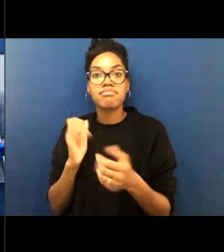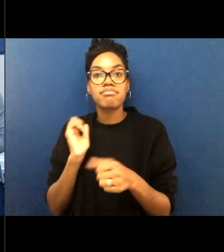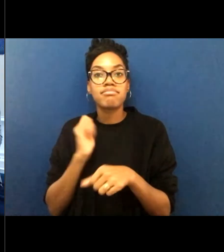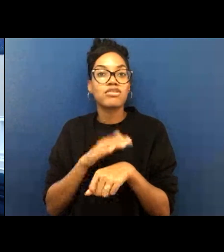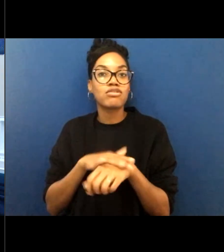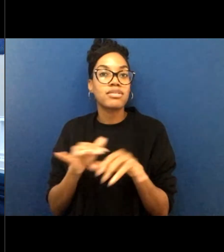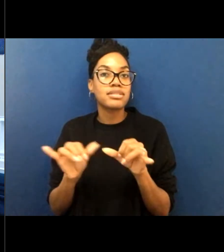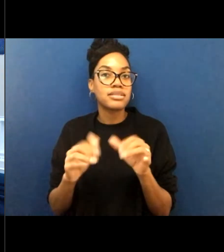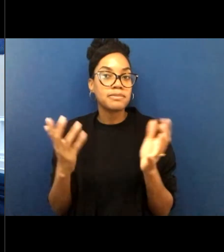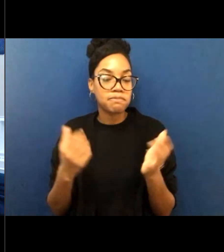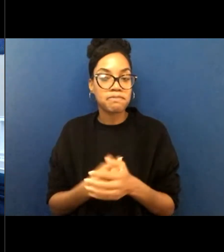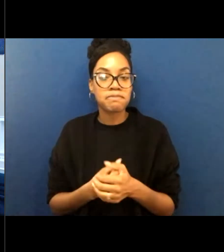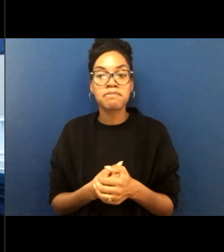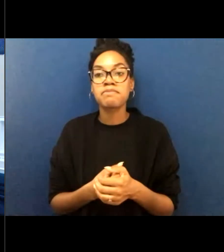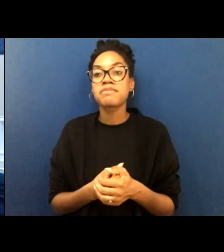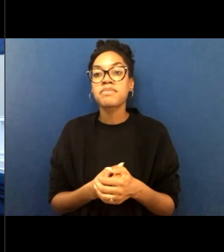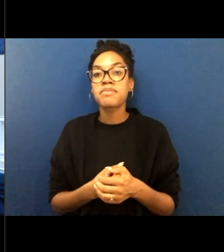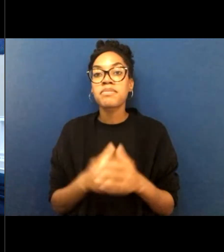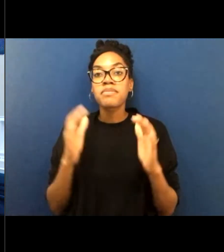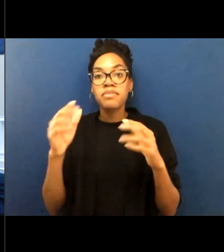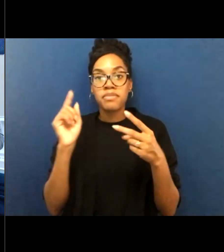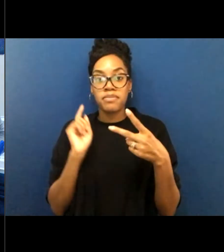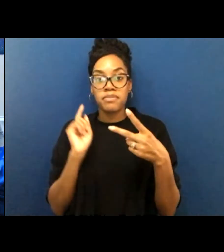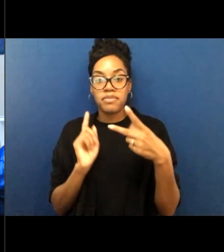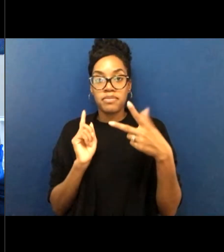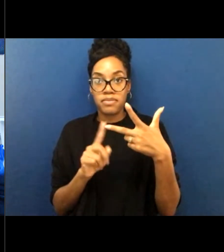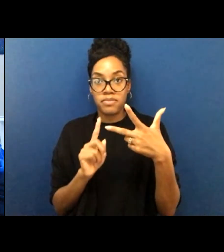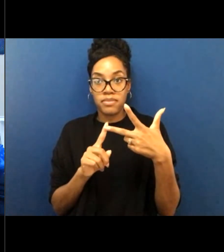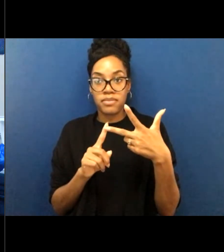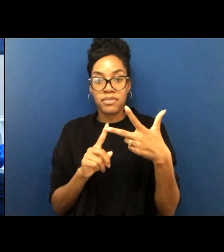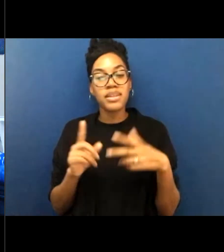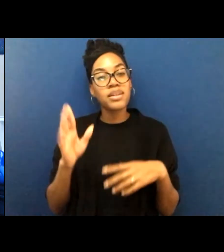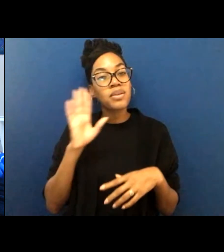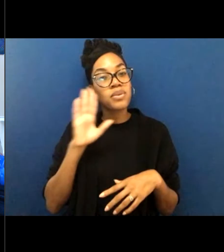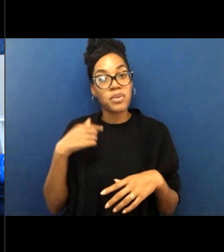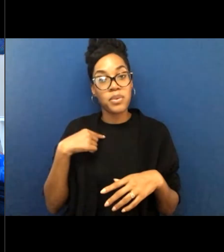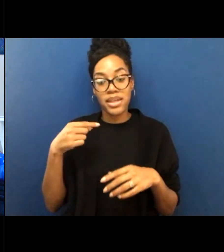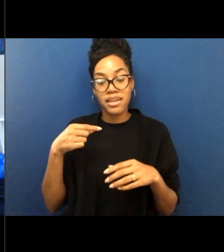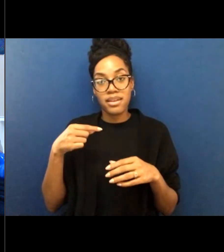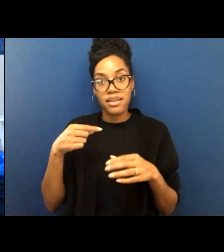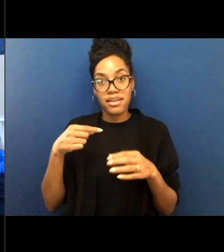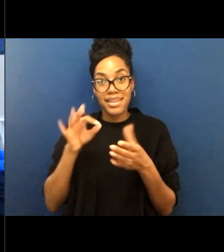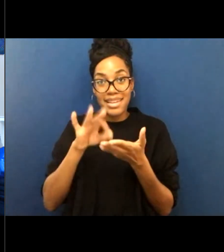And next, counting growth rings on their exoskeleton. And someone made a really good point